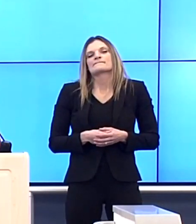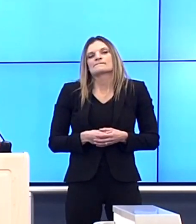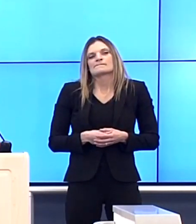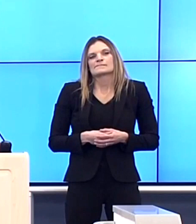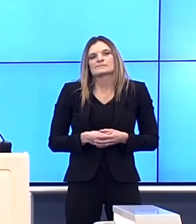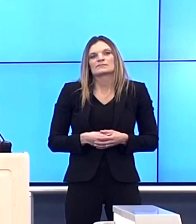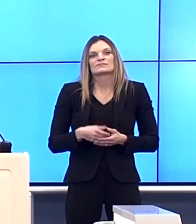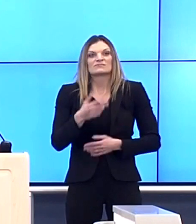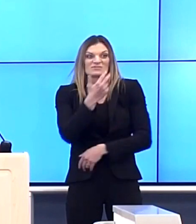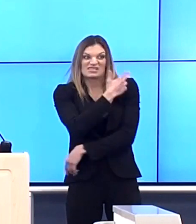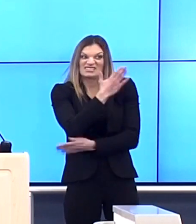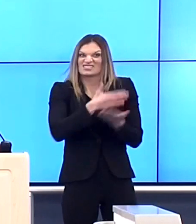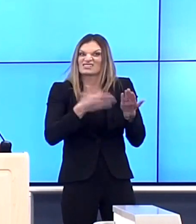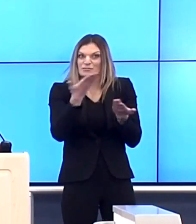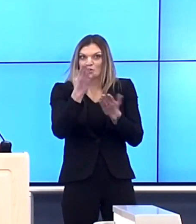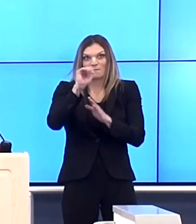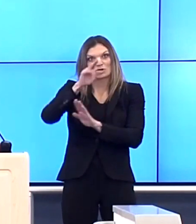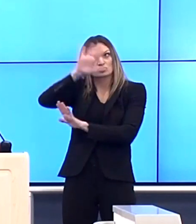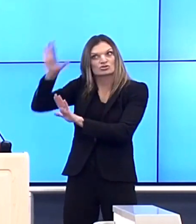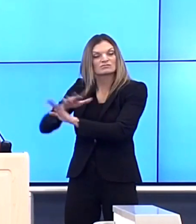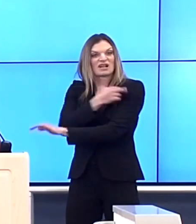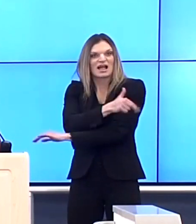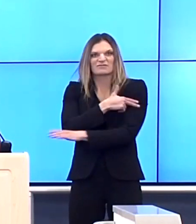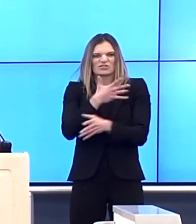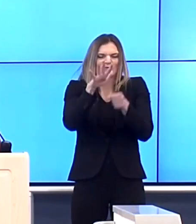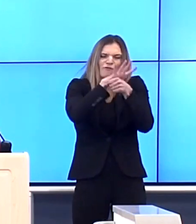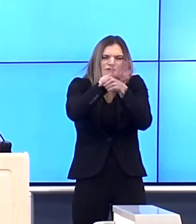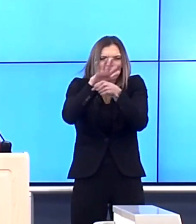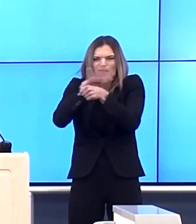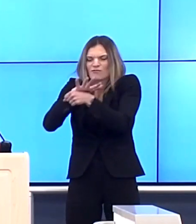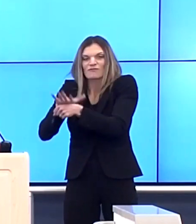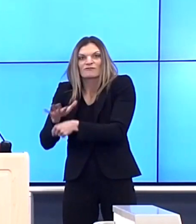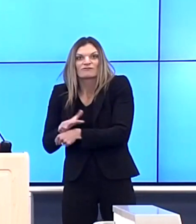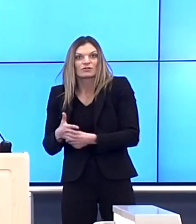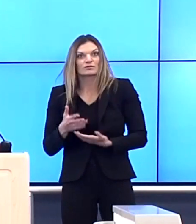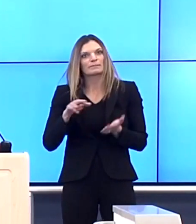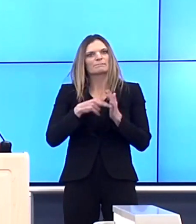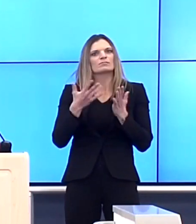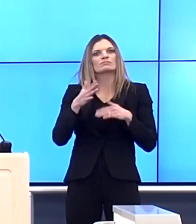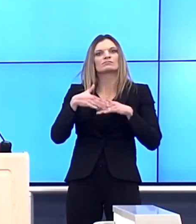CARE OF COVID AND NON-COVID PATIENTS. PATIENTS. SOME OF OUR HOSPITALS ARE JUST SOME OF OUR HOSPITALS ARE JUST DAYS AWAY FROM BEING DAYS AWAY FROM BEING OVERWHELMED.